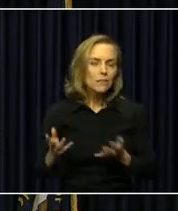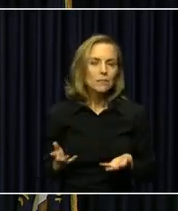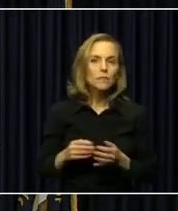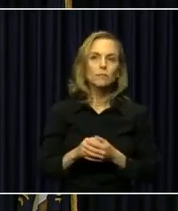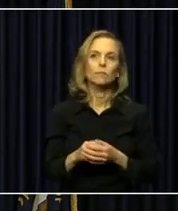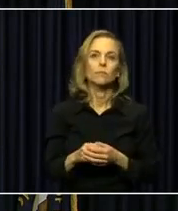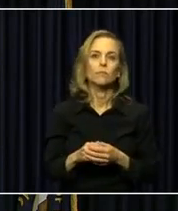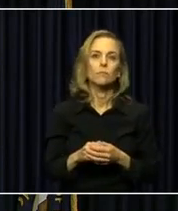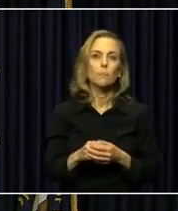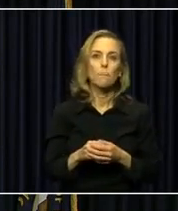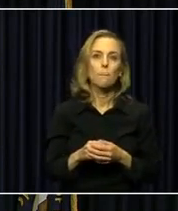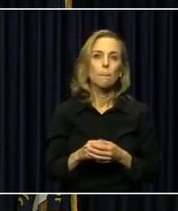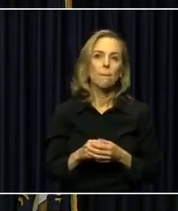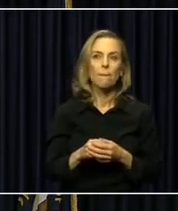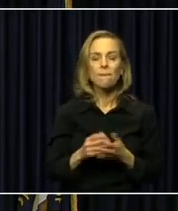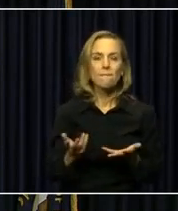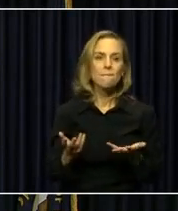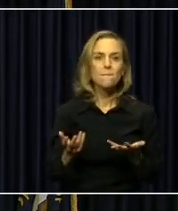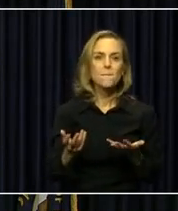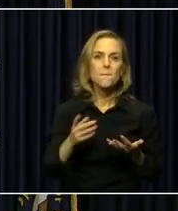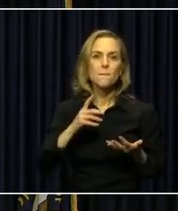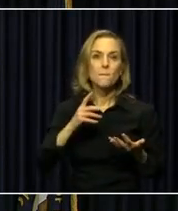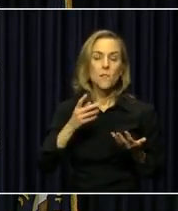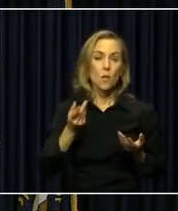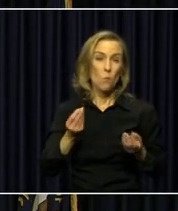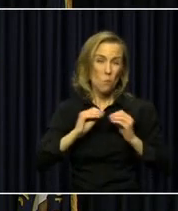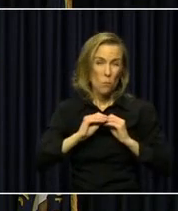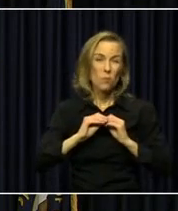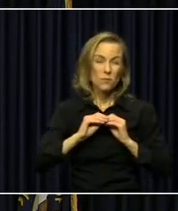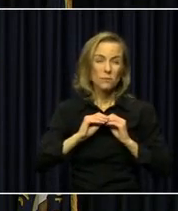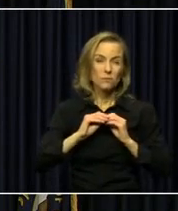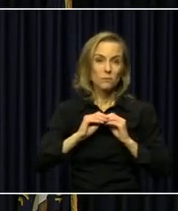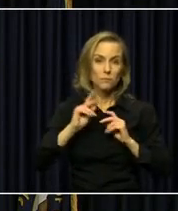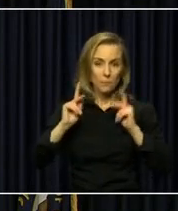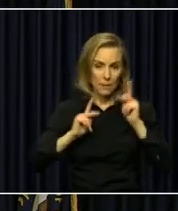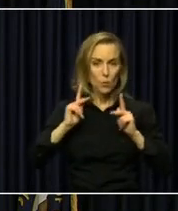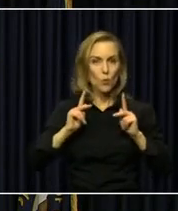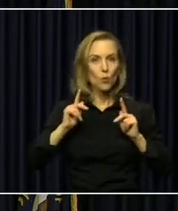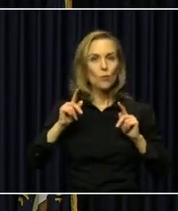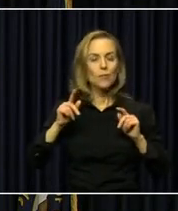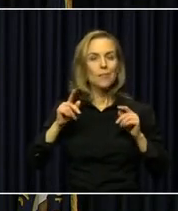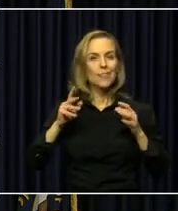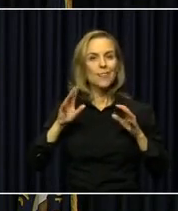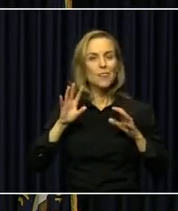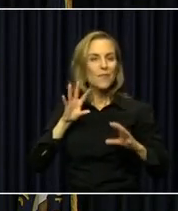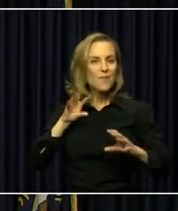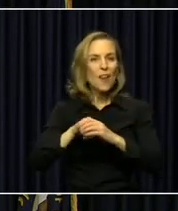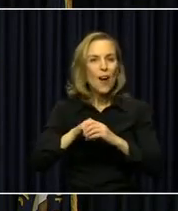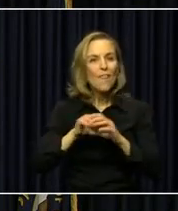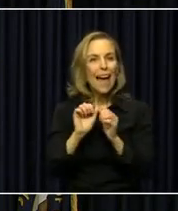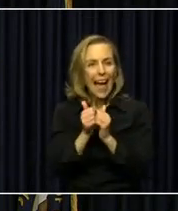OUR BENCHMARKS, WHAT DO WE THINK WILL OPEN FIRST.